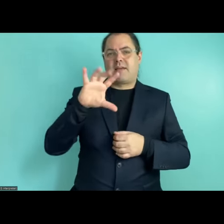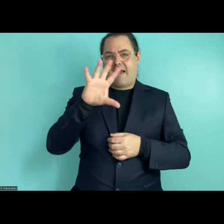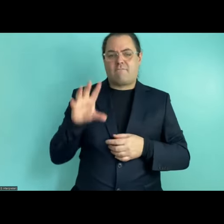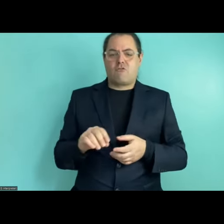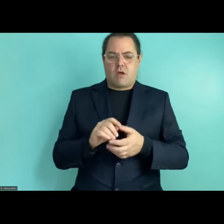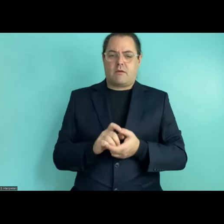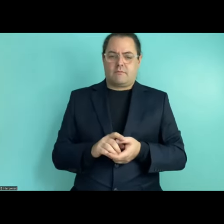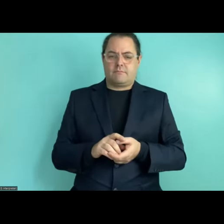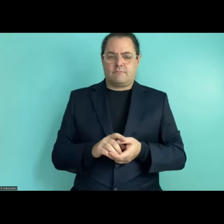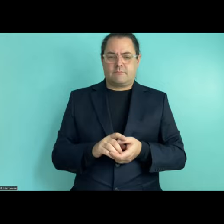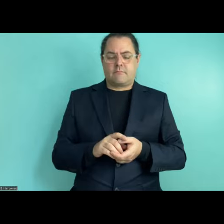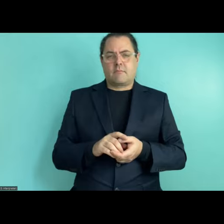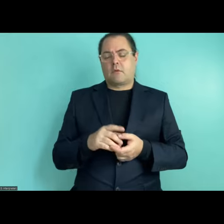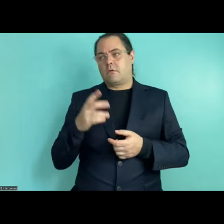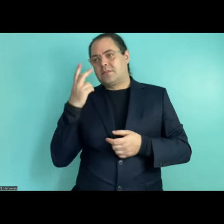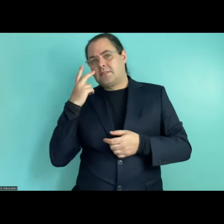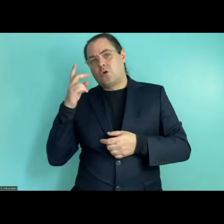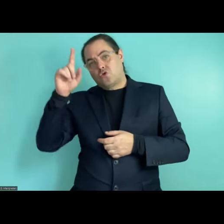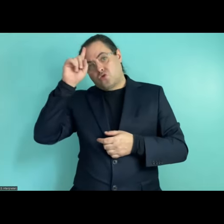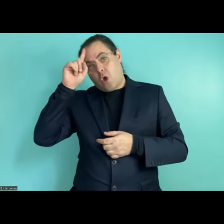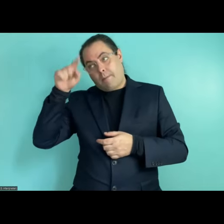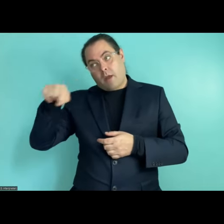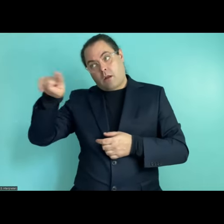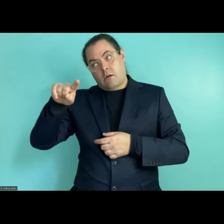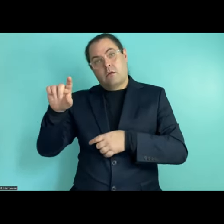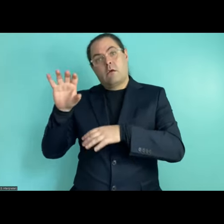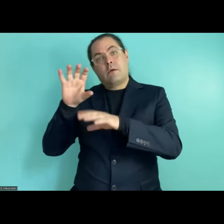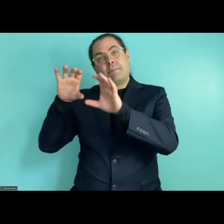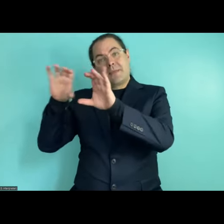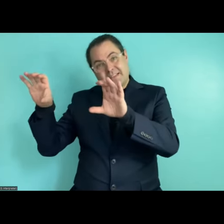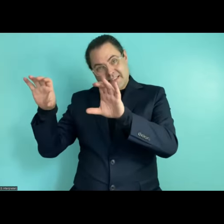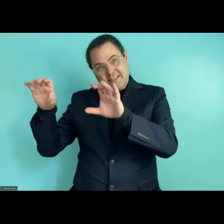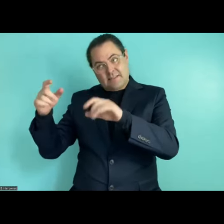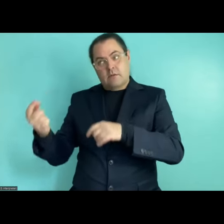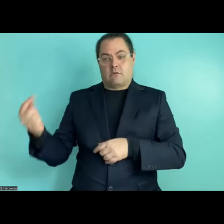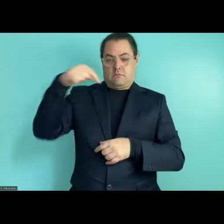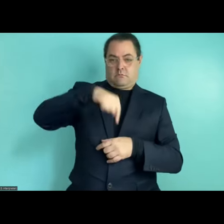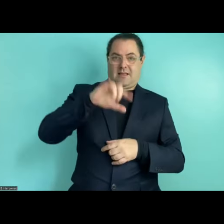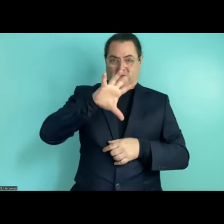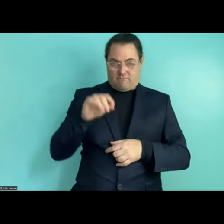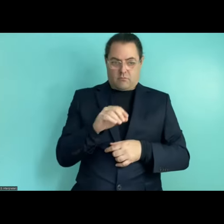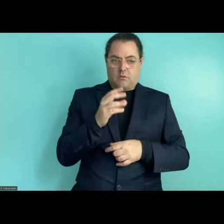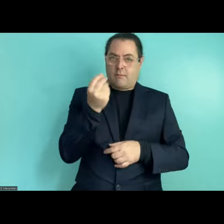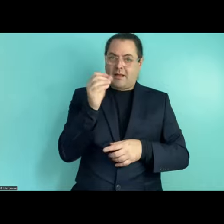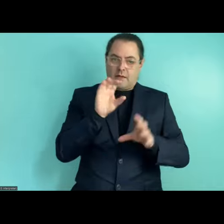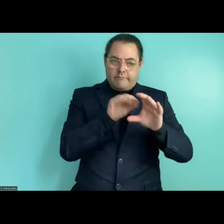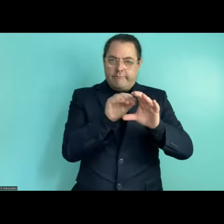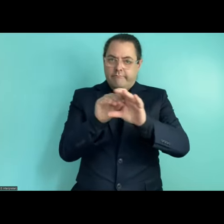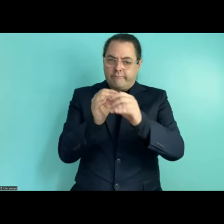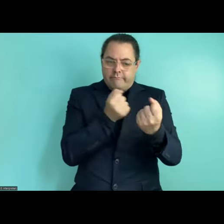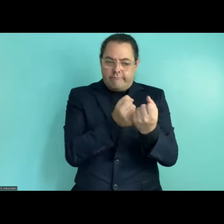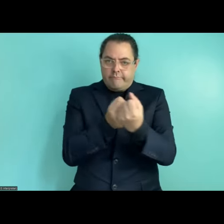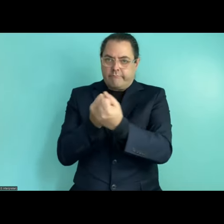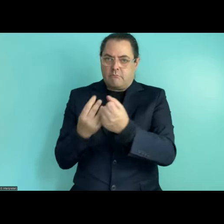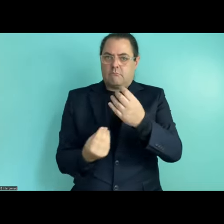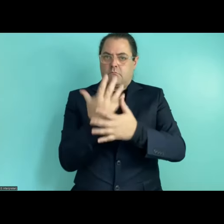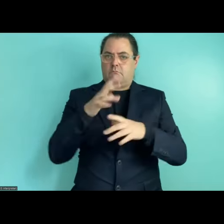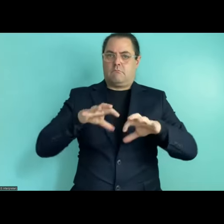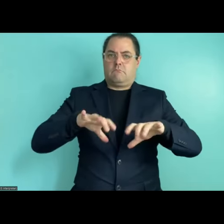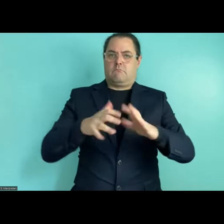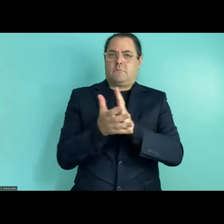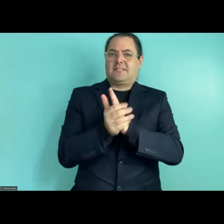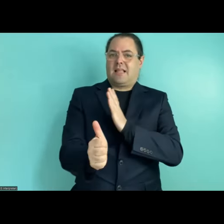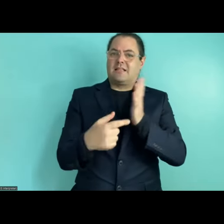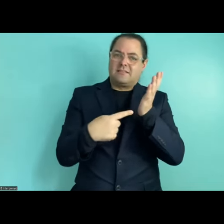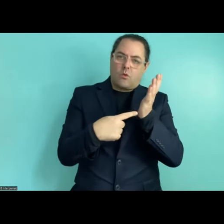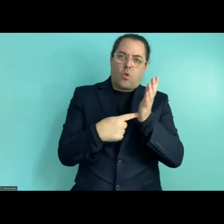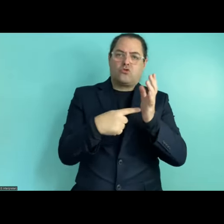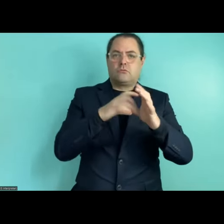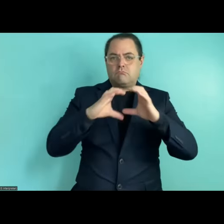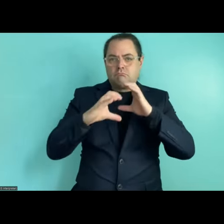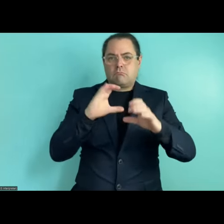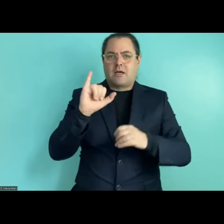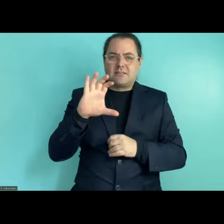German based companies of working in the continent of Africa, investing and through this platform.